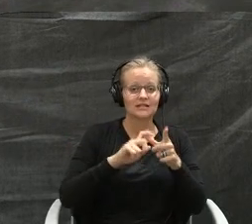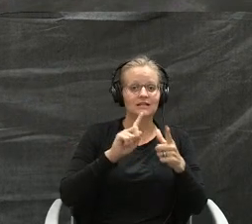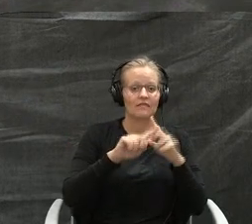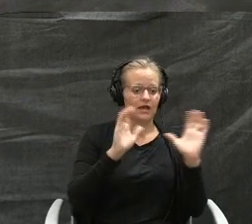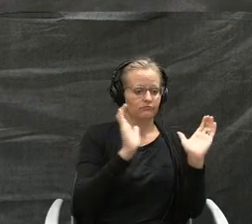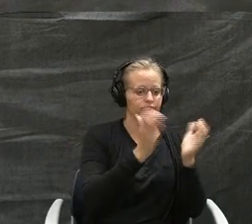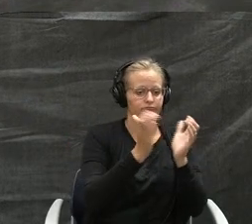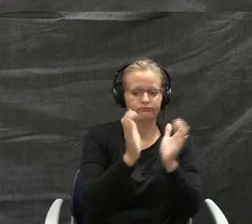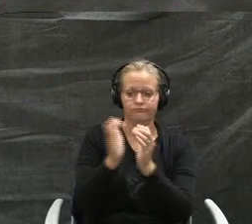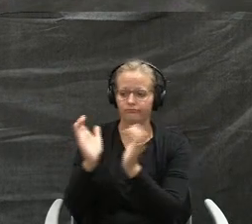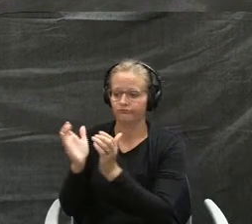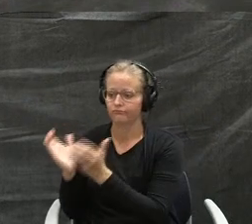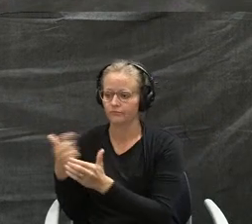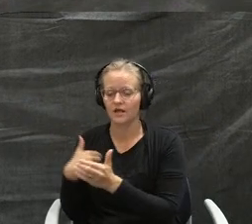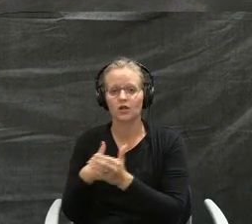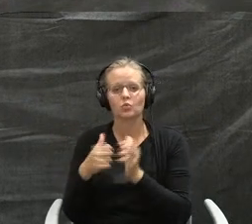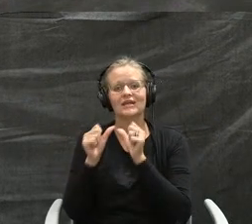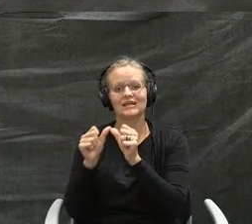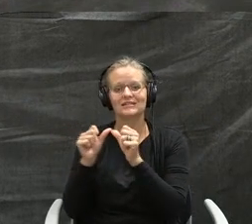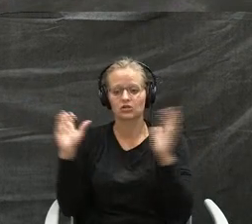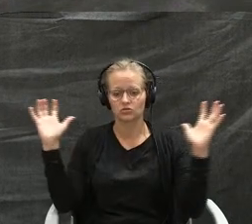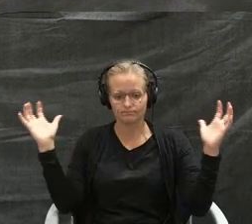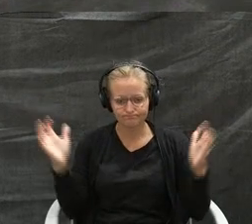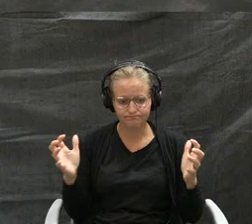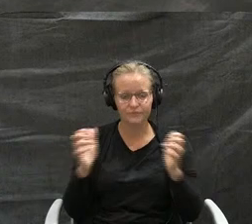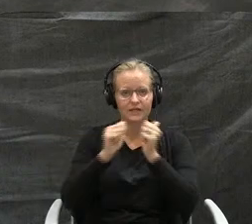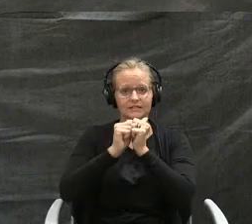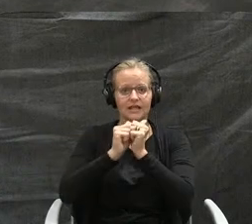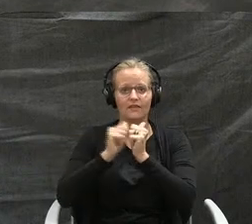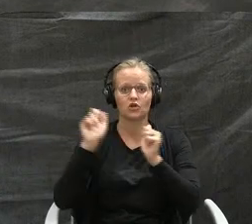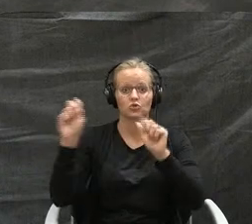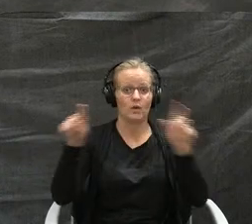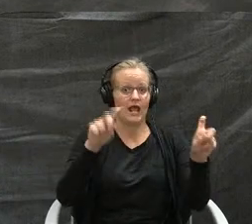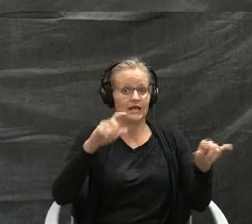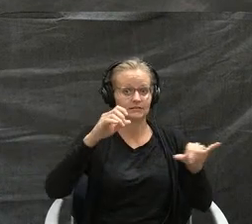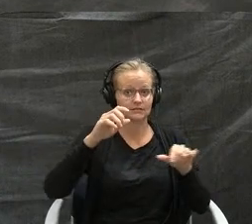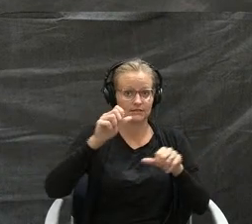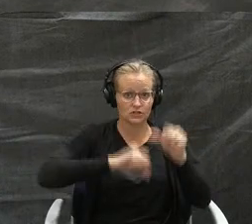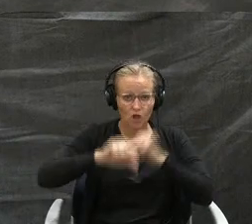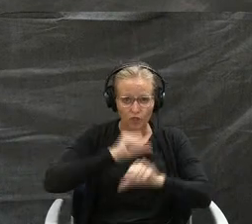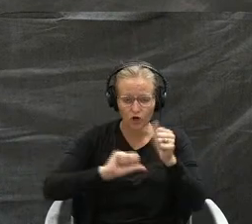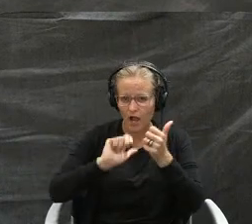and we continue to come back together and ask one another. How can we be better?